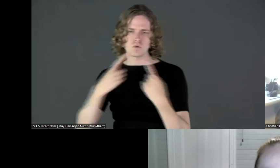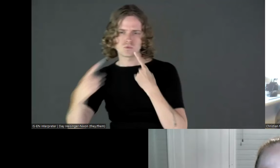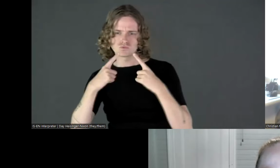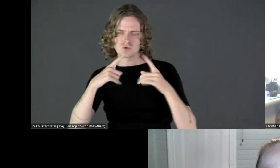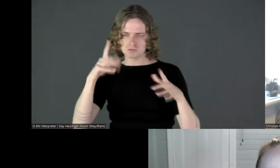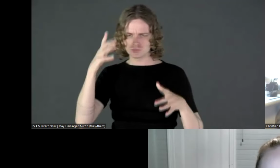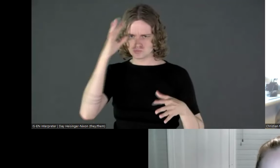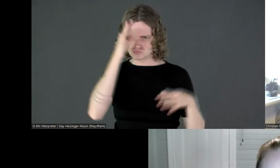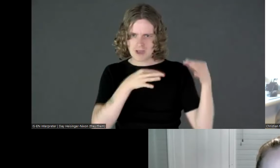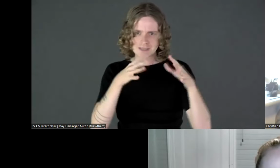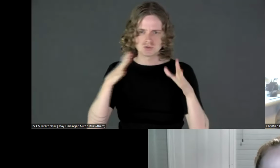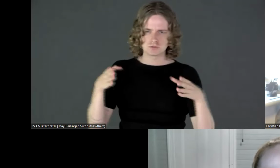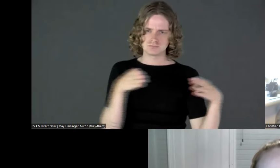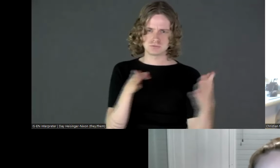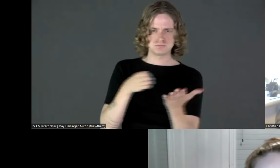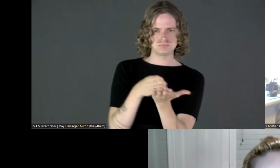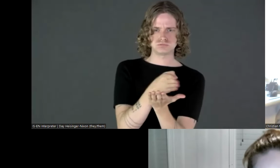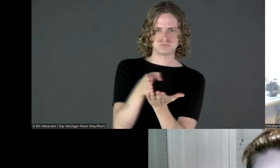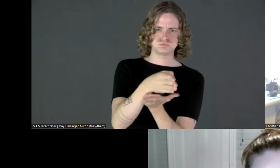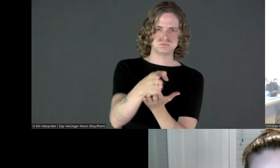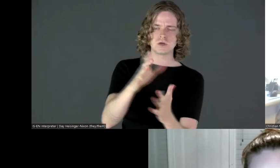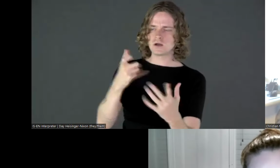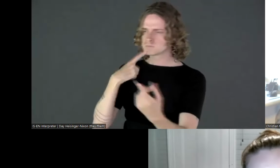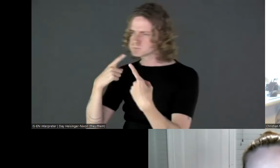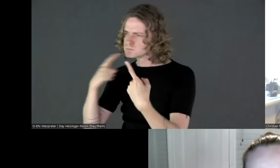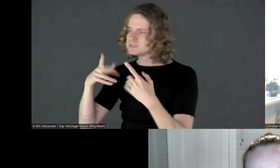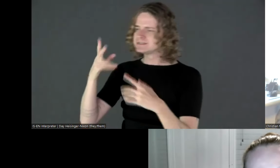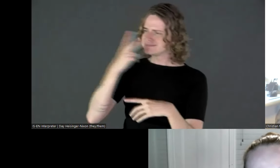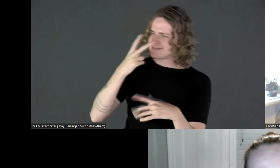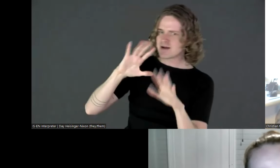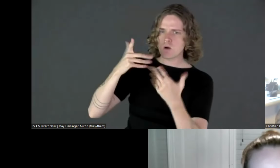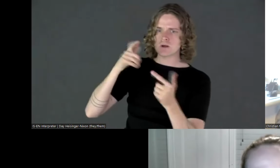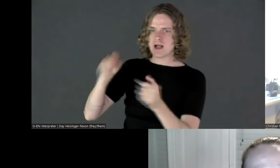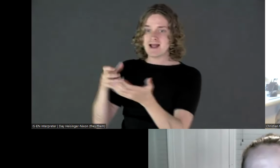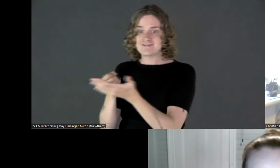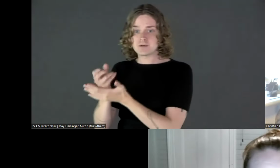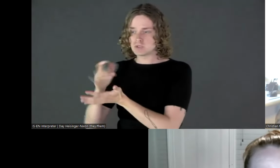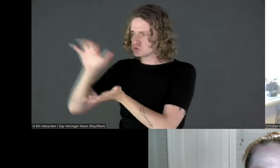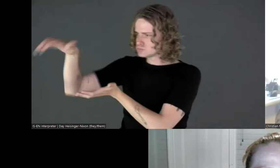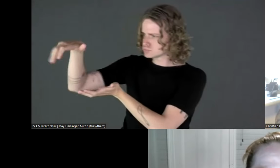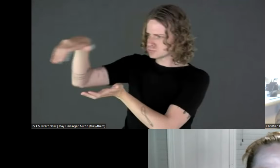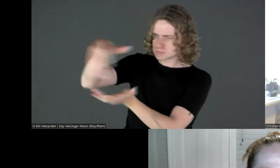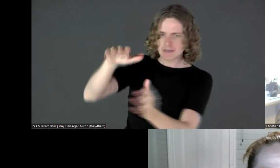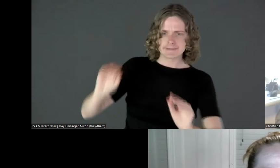Making sure about how to get information clearly and precisely out to humanitarian